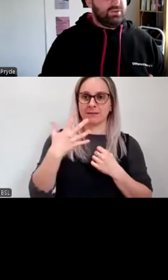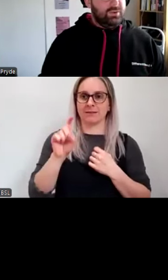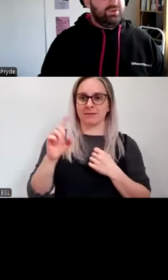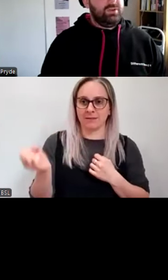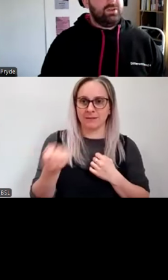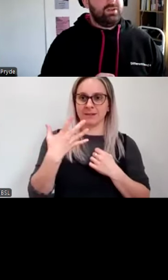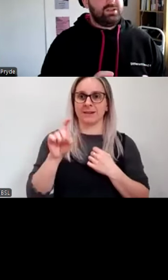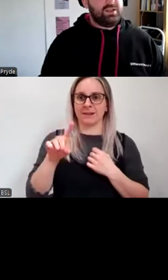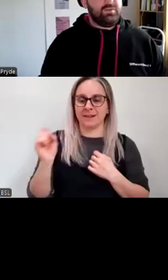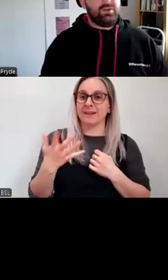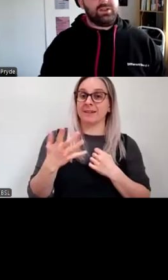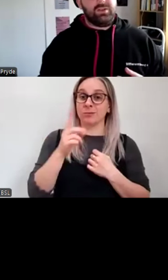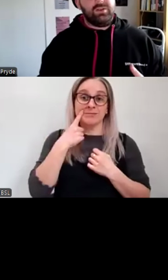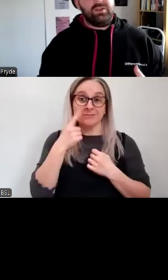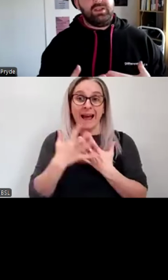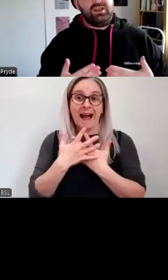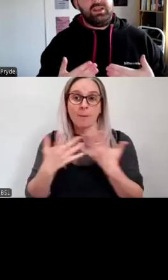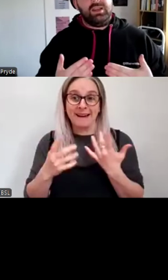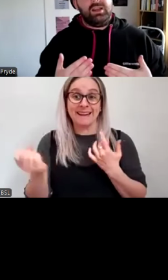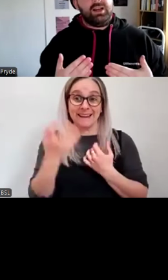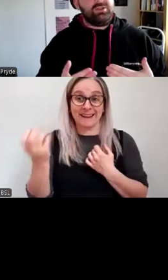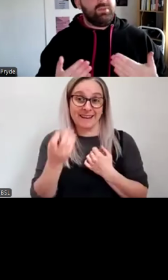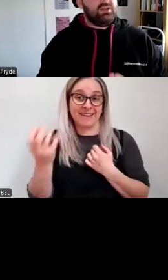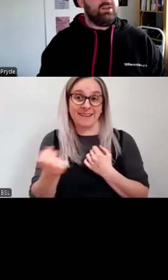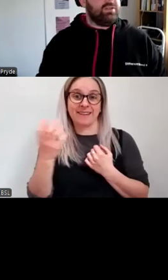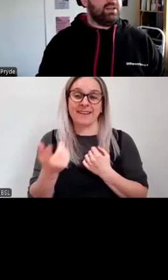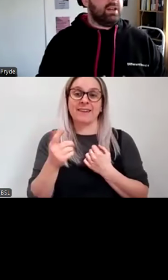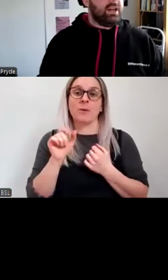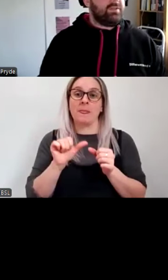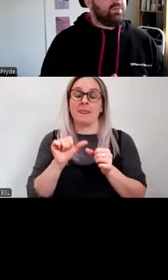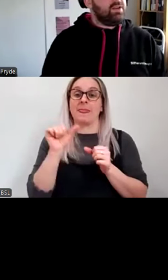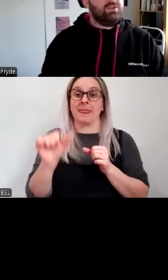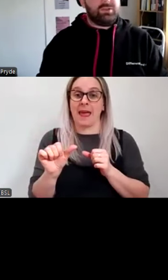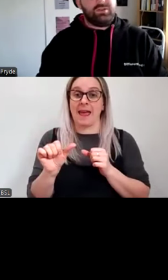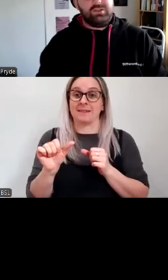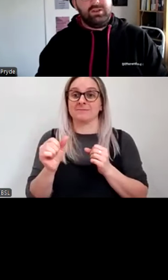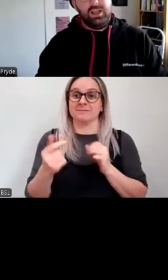to see focus on the actual main content after a menu structure.